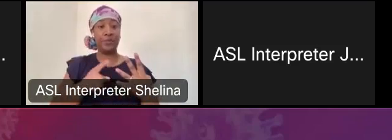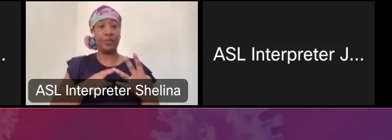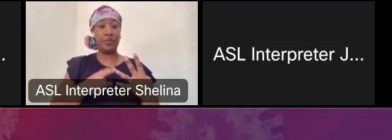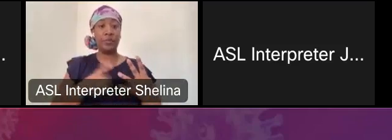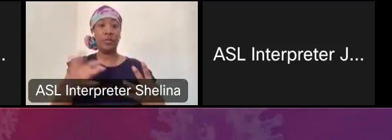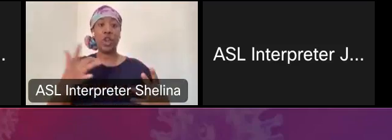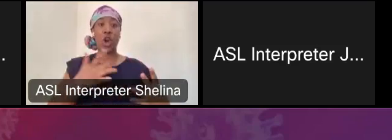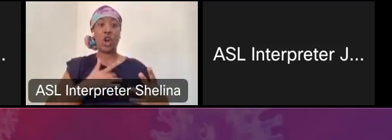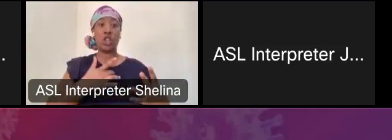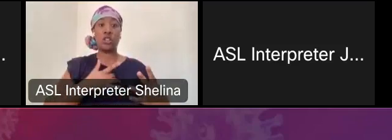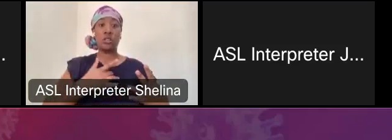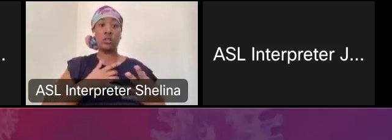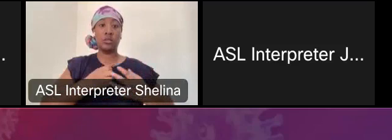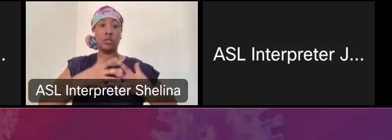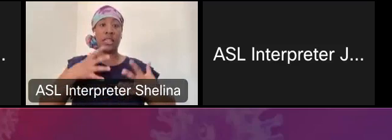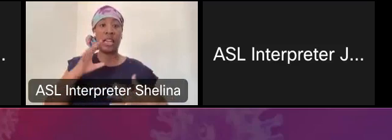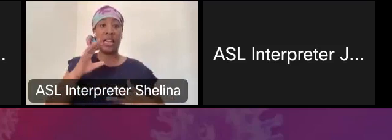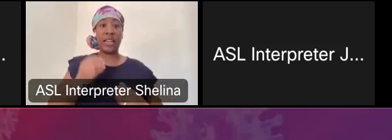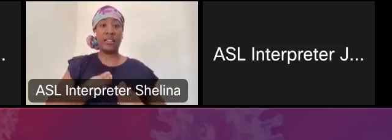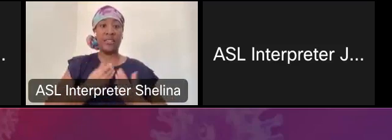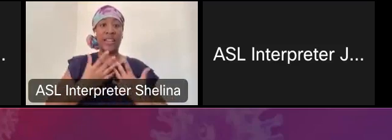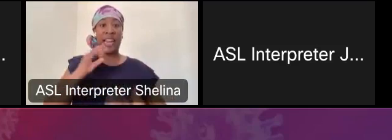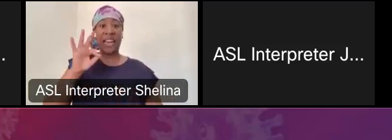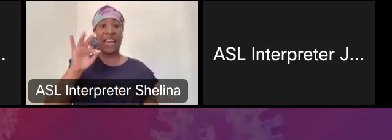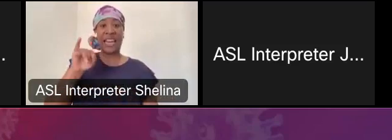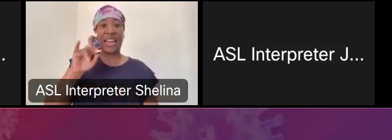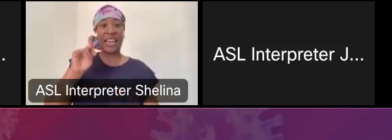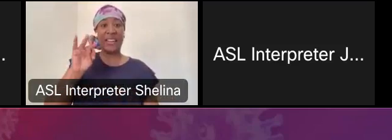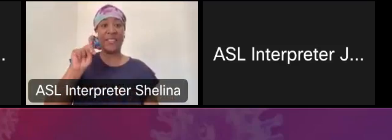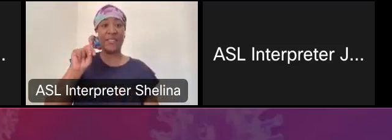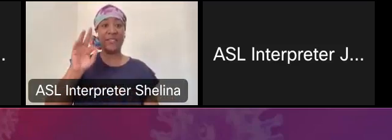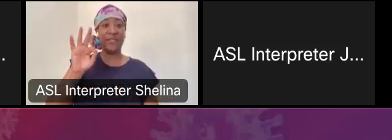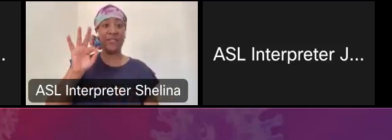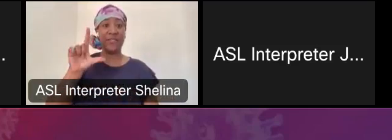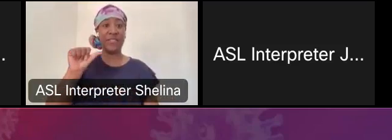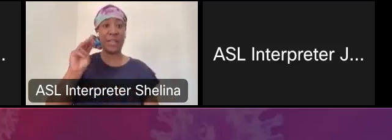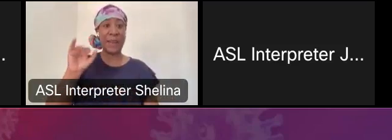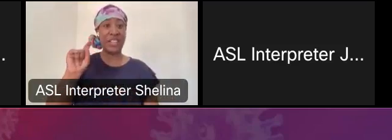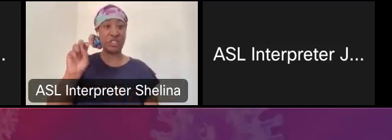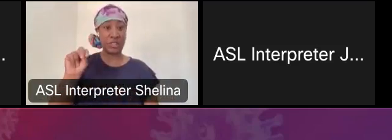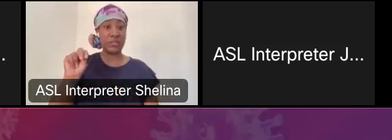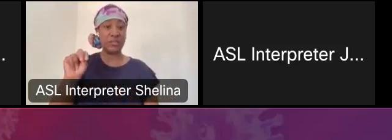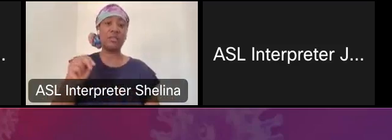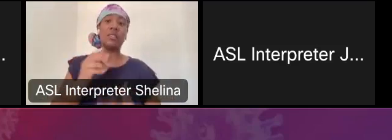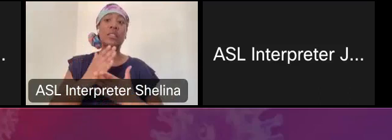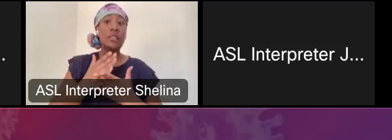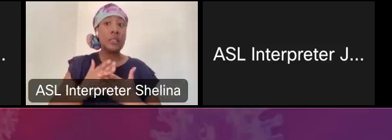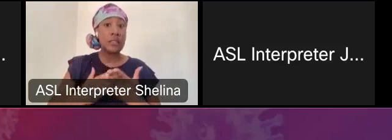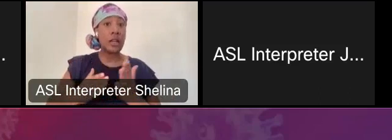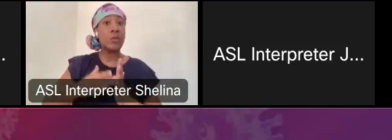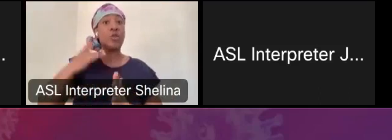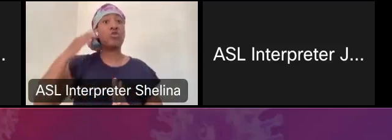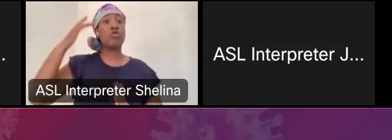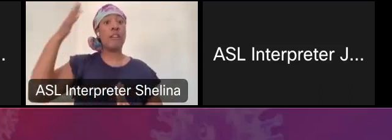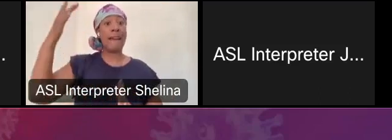Some people who have received the Pfizer, 19 vaccines have had rare cases of myocarditis.